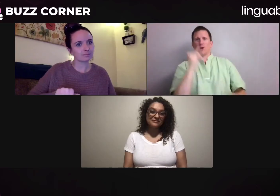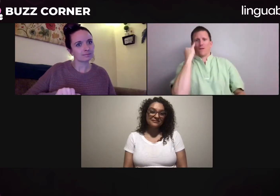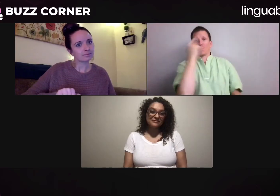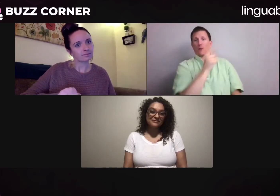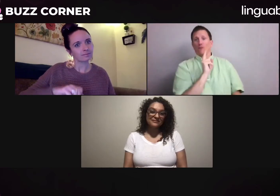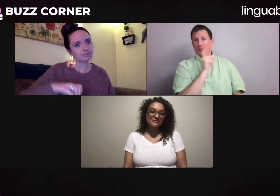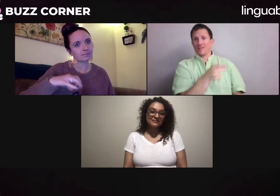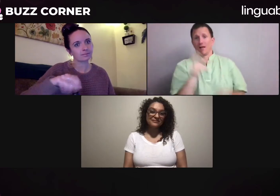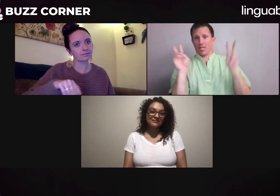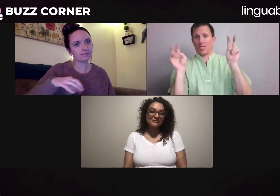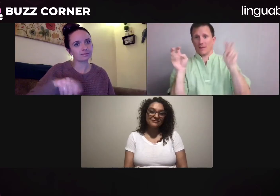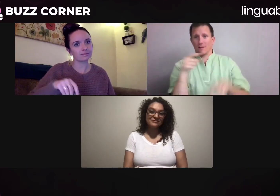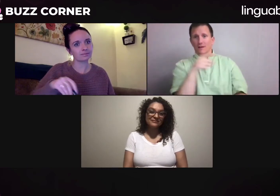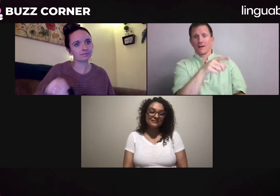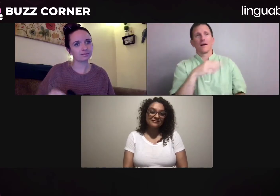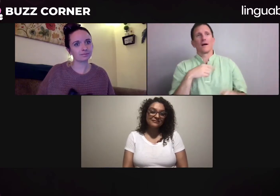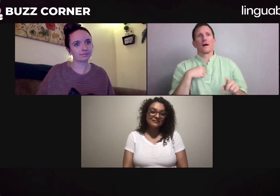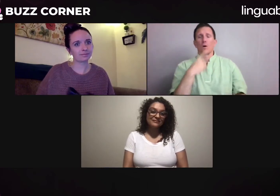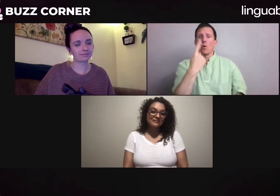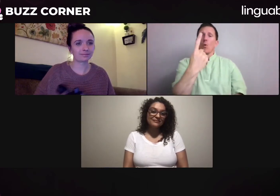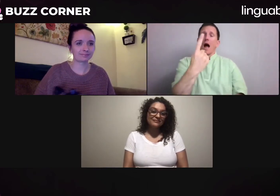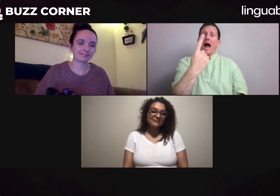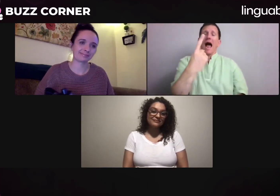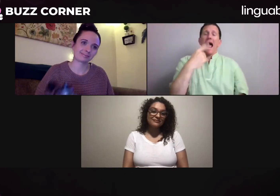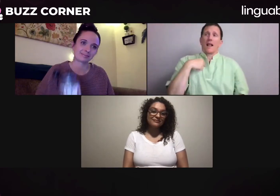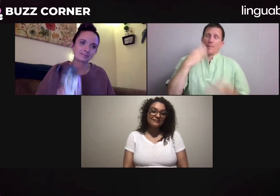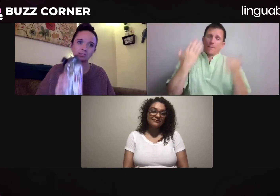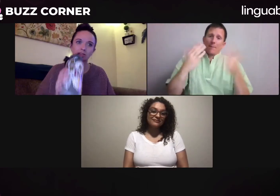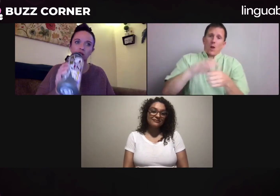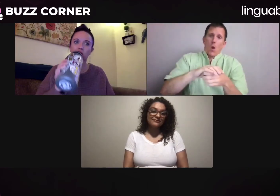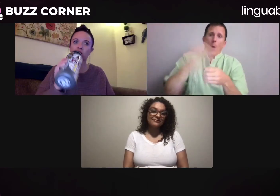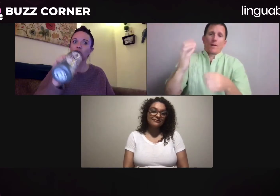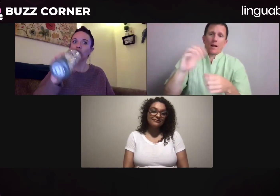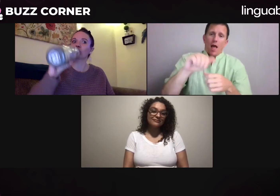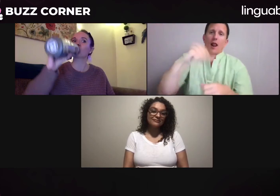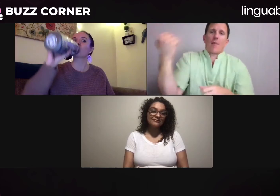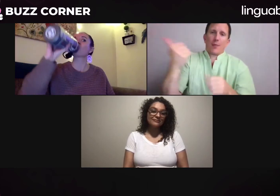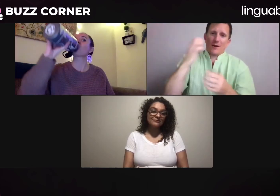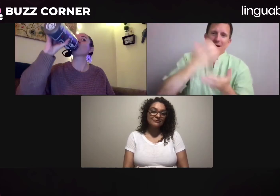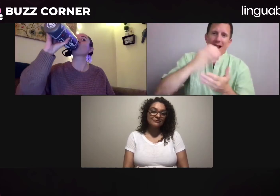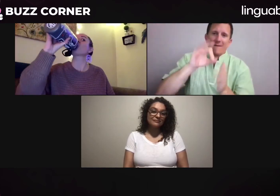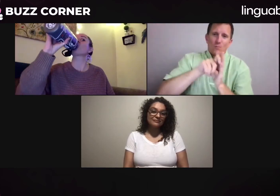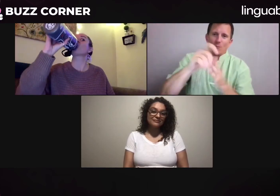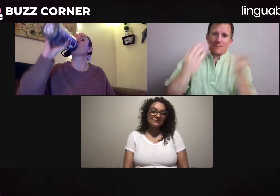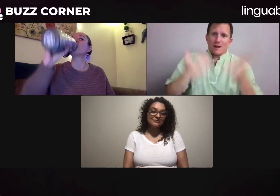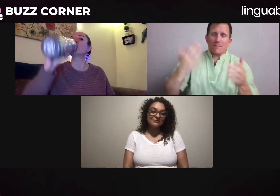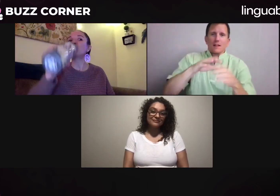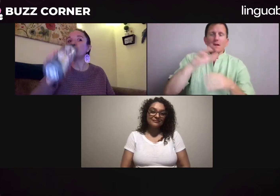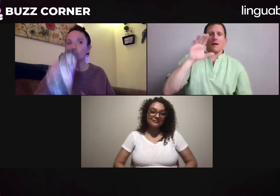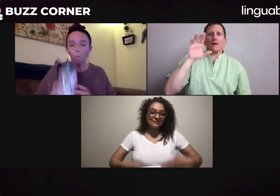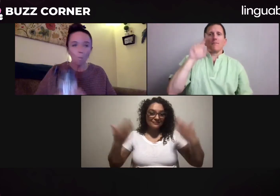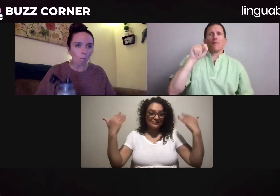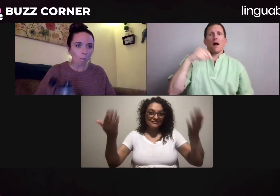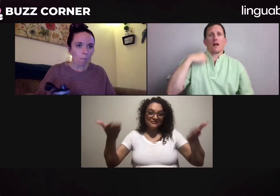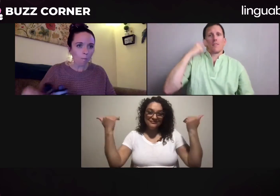whether or not an interpreter is authentic or real? And I'm thinking about maybe opening up another can of worms here. Okay.